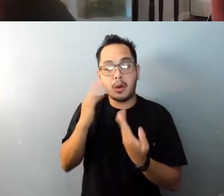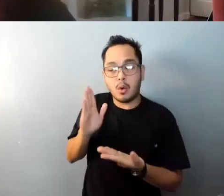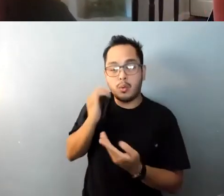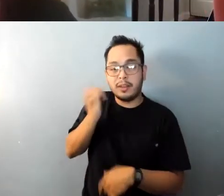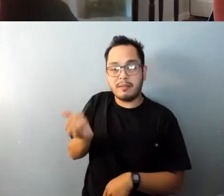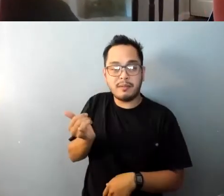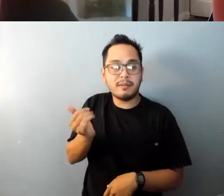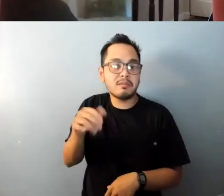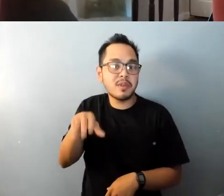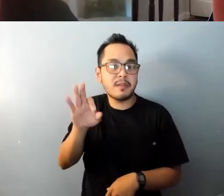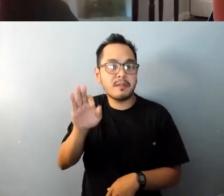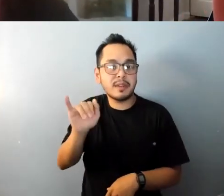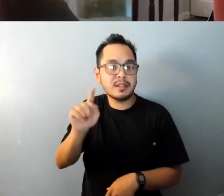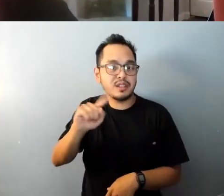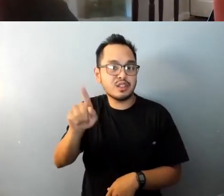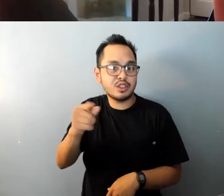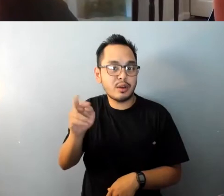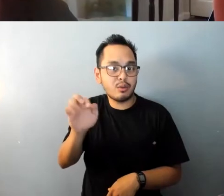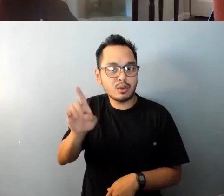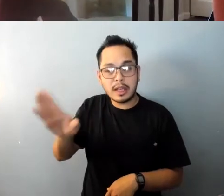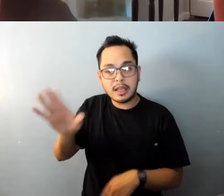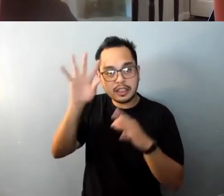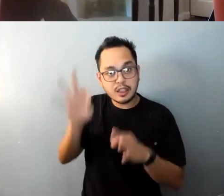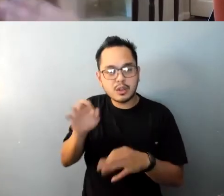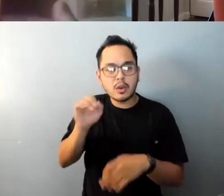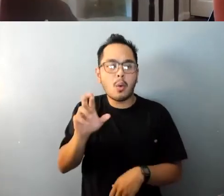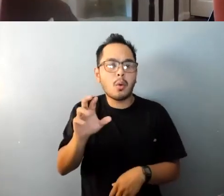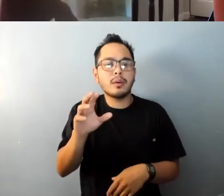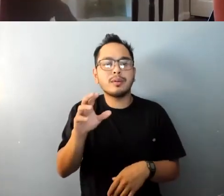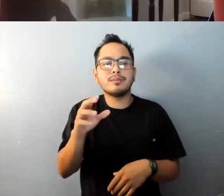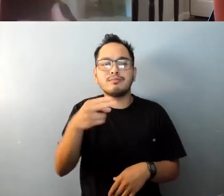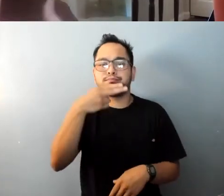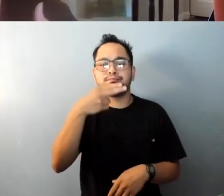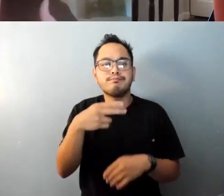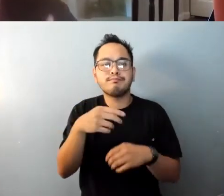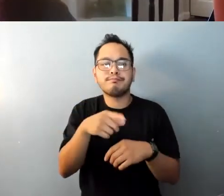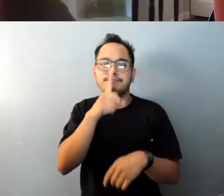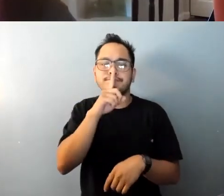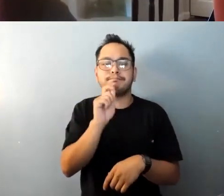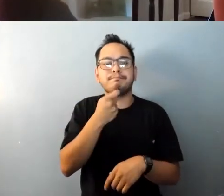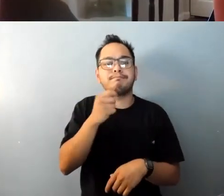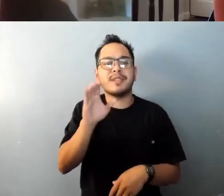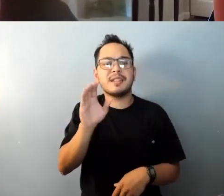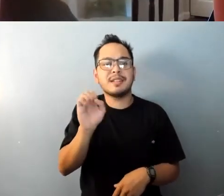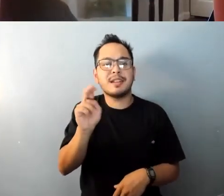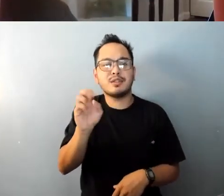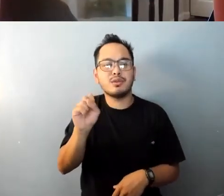issue, but the twilight sleep was a method of drugging women who were about to go into labour.